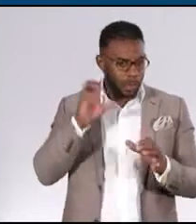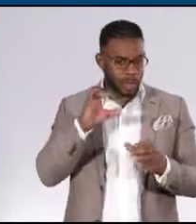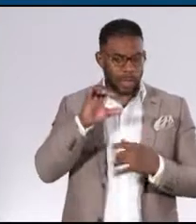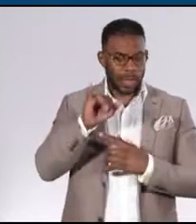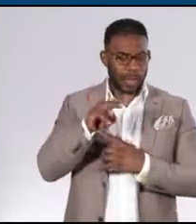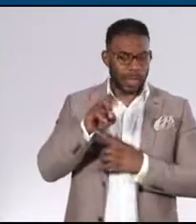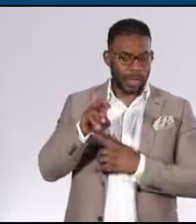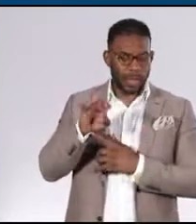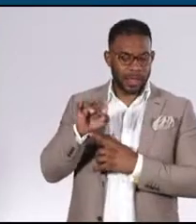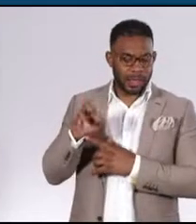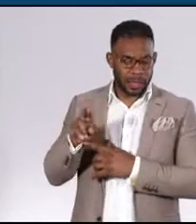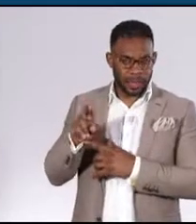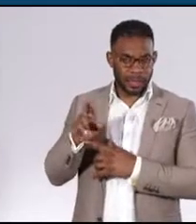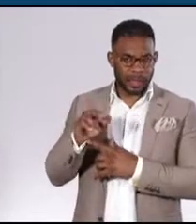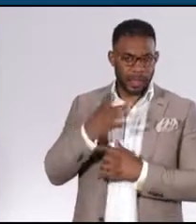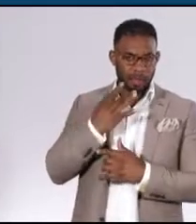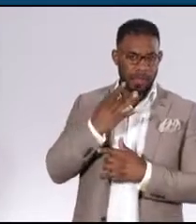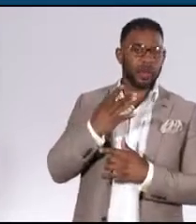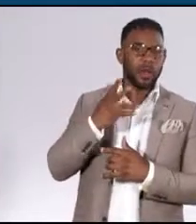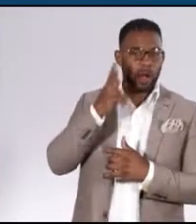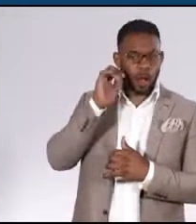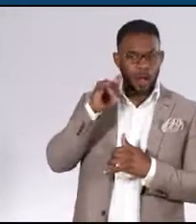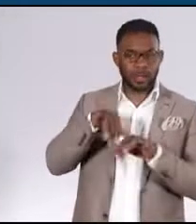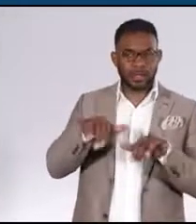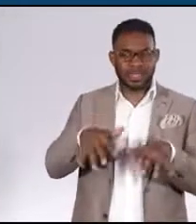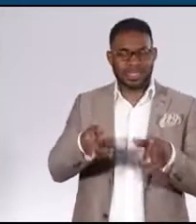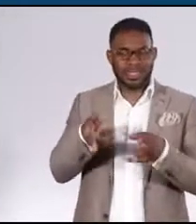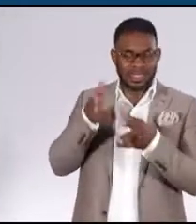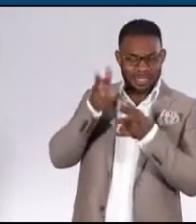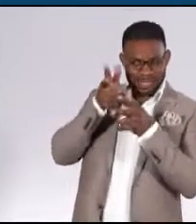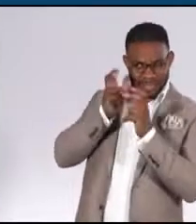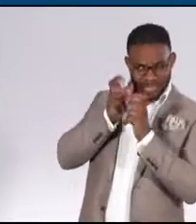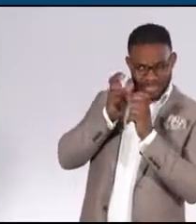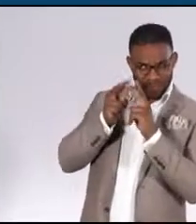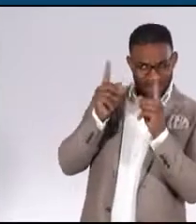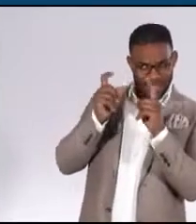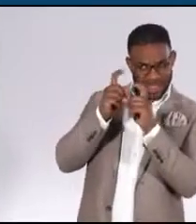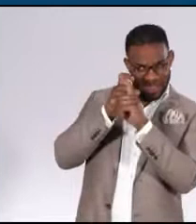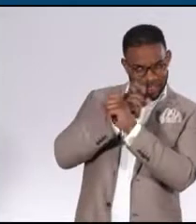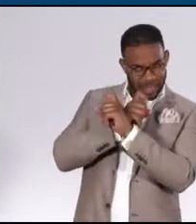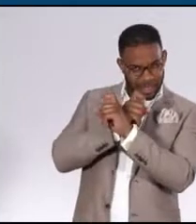The peripheral auditory system takes in that very, very complicated, uh cool, six signal,